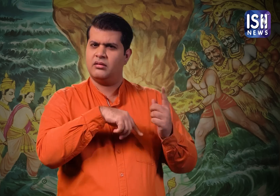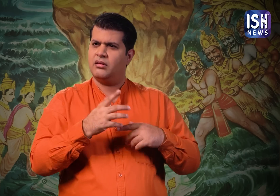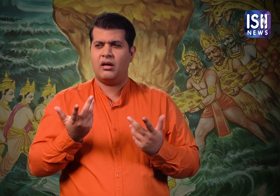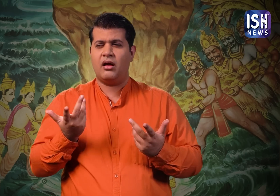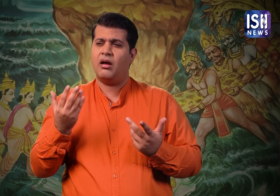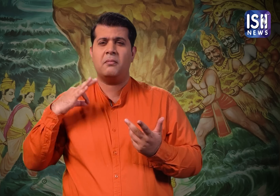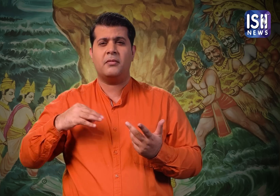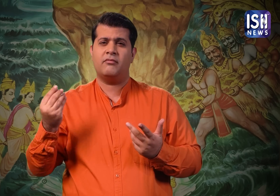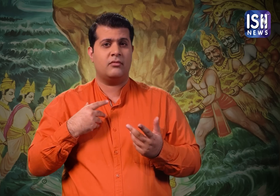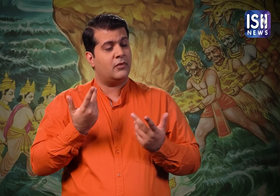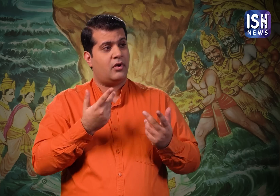Asuras asked what will they get in return?